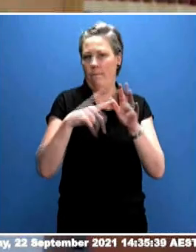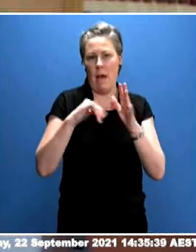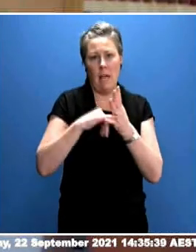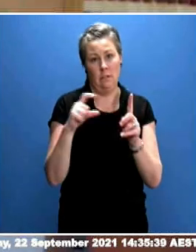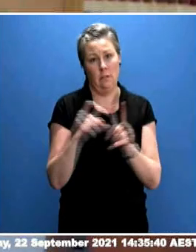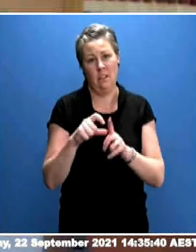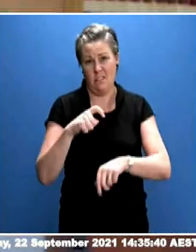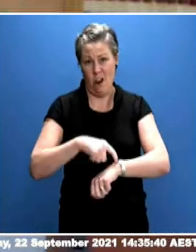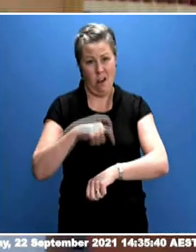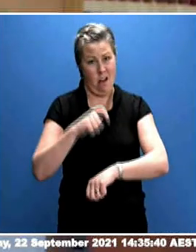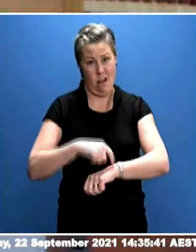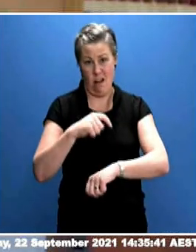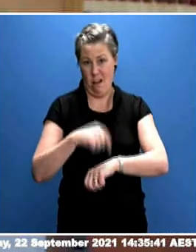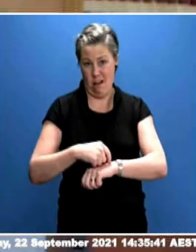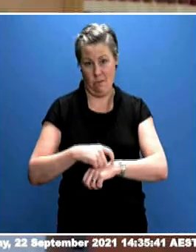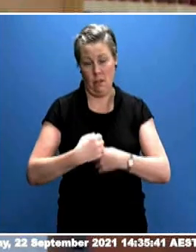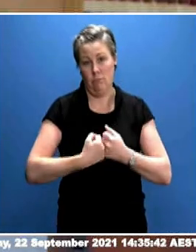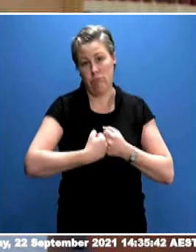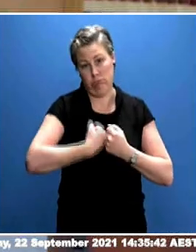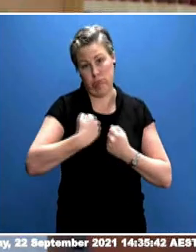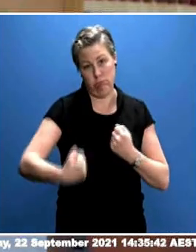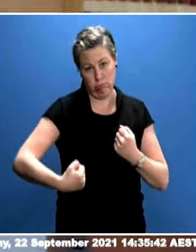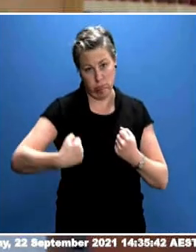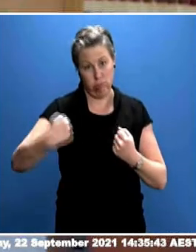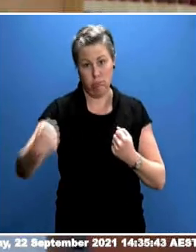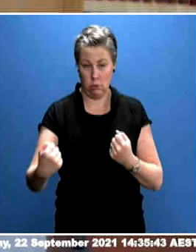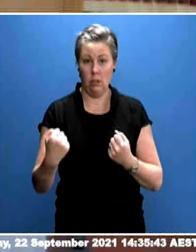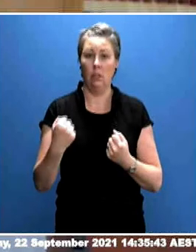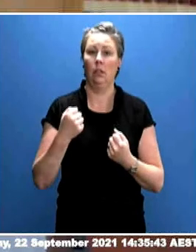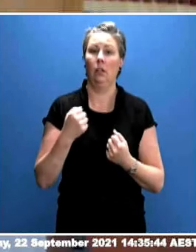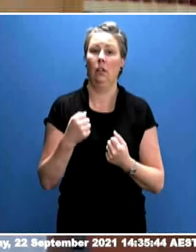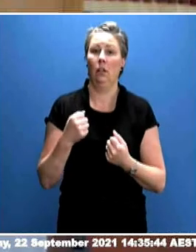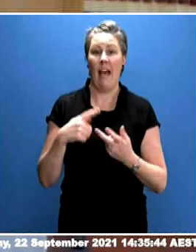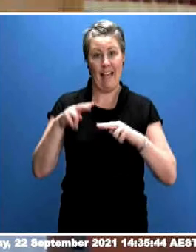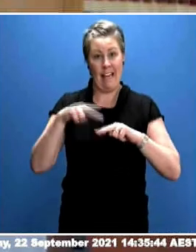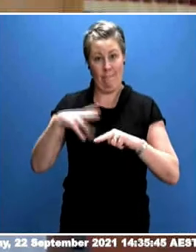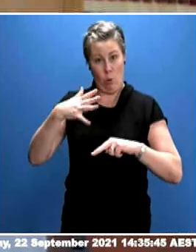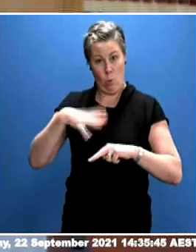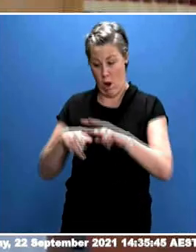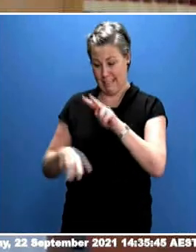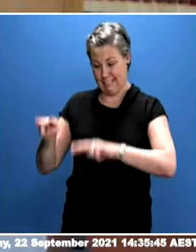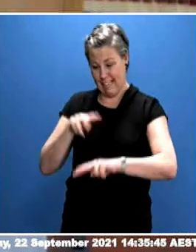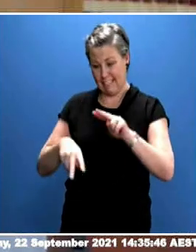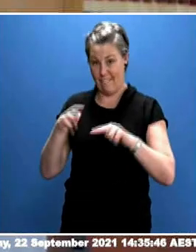and it takes a period of time. For a child to be able to be assessed in that manner --- and I draw on some of